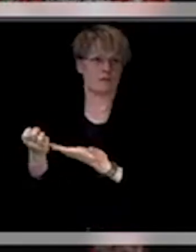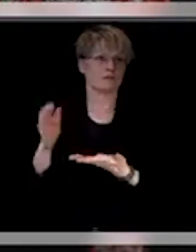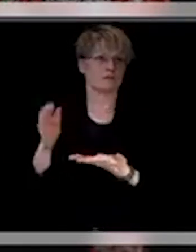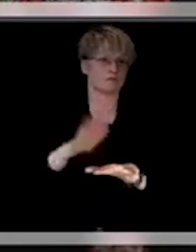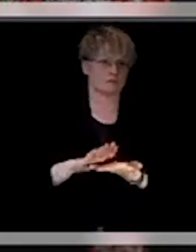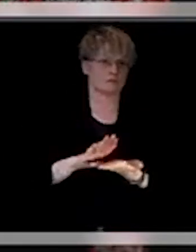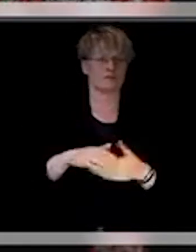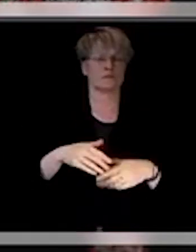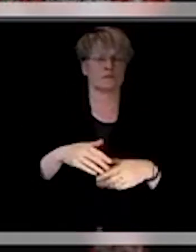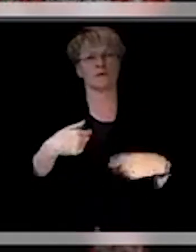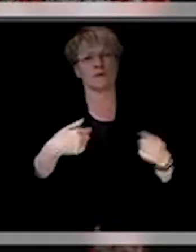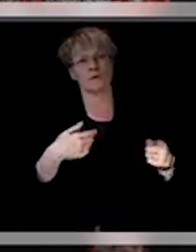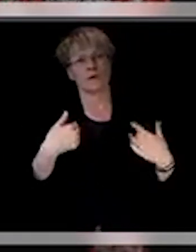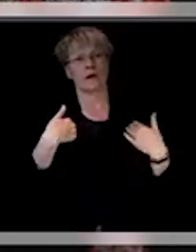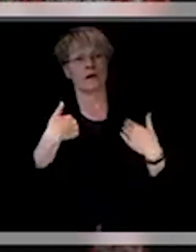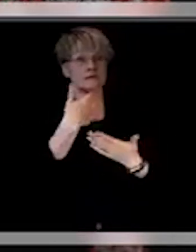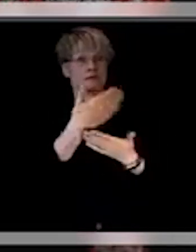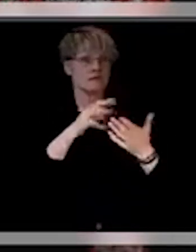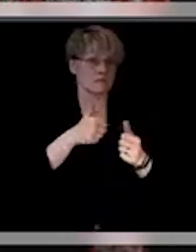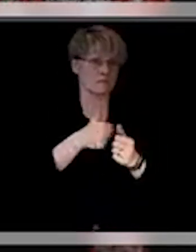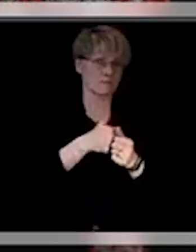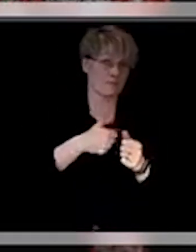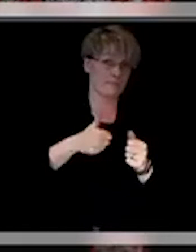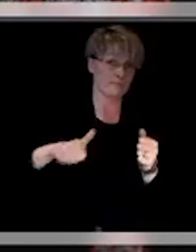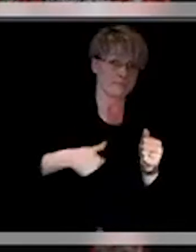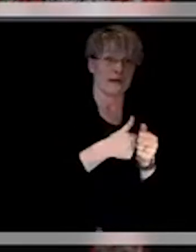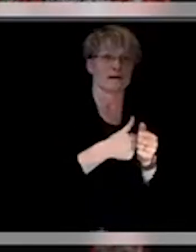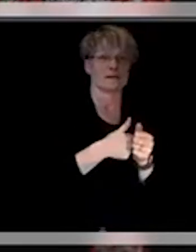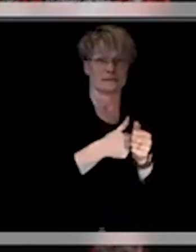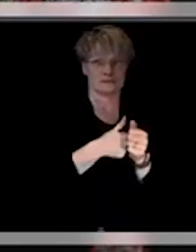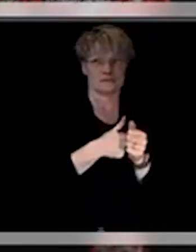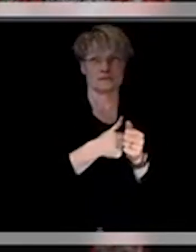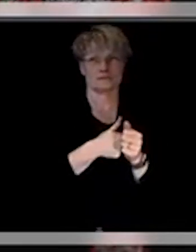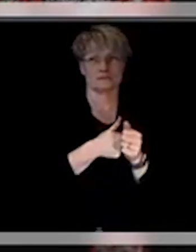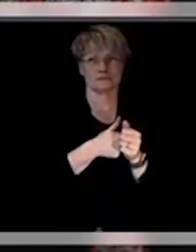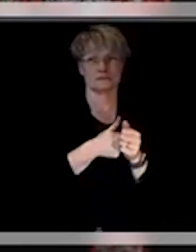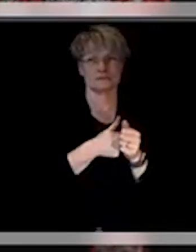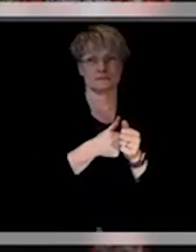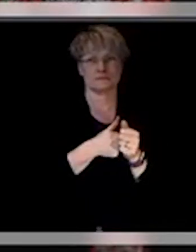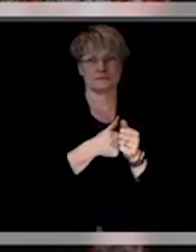they have an issue with also getting supplies to run the test. We also think we need more